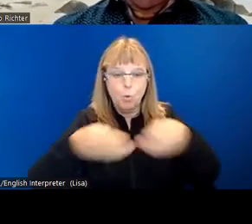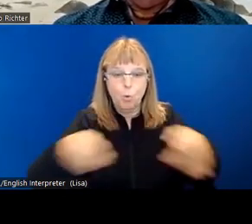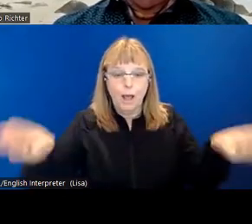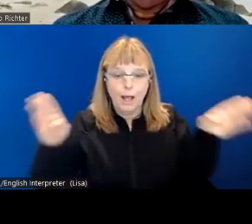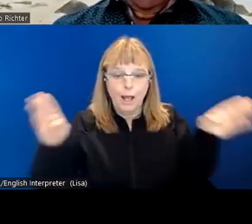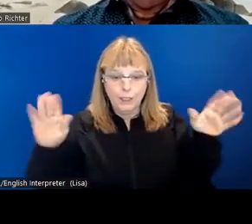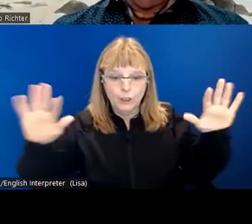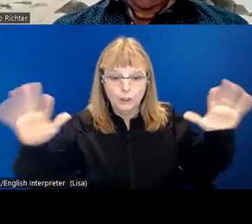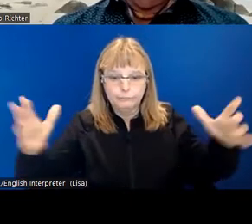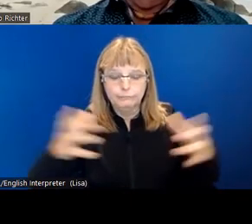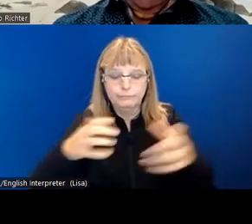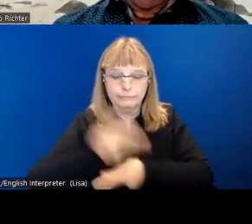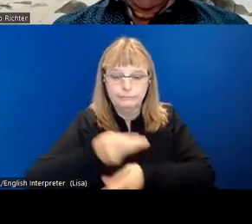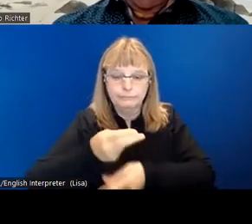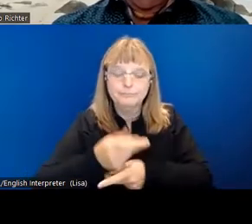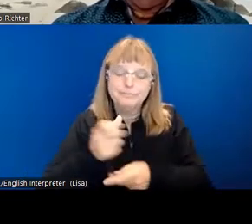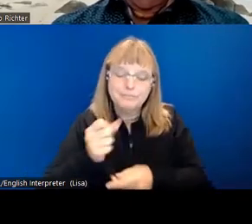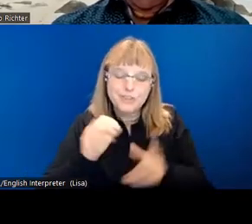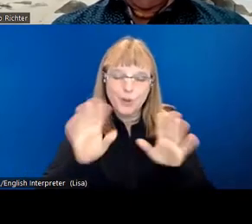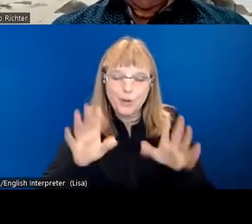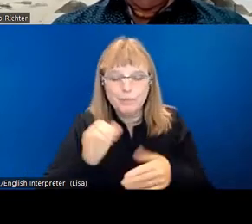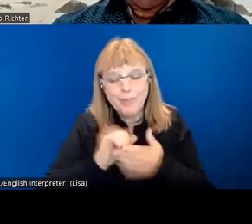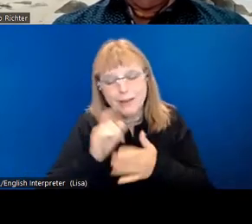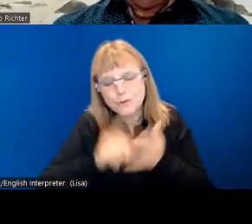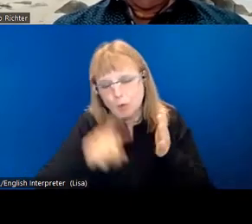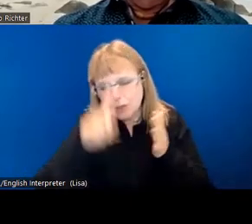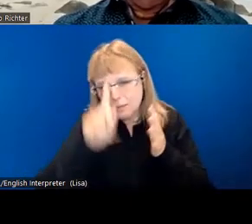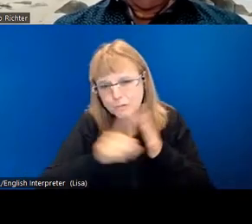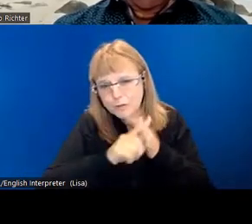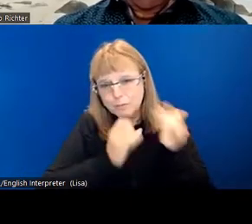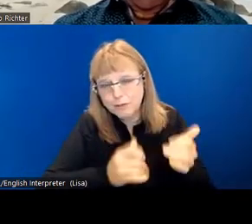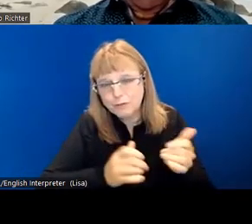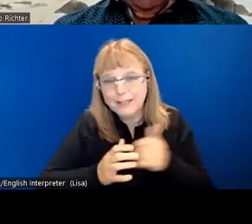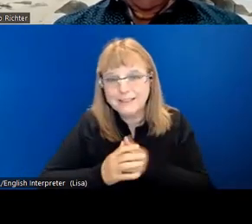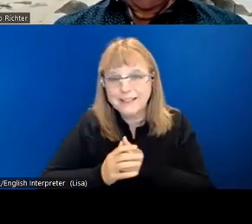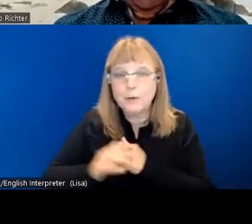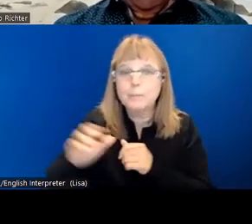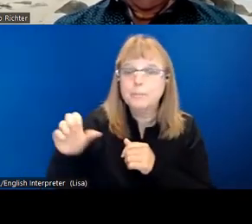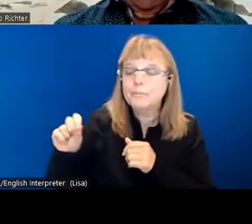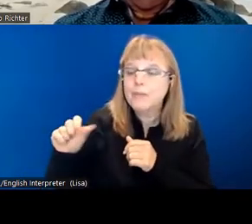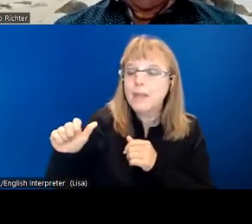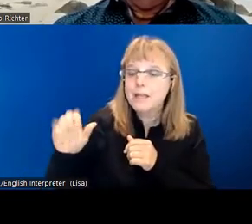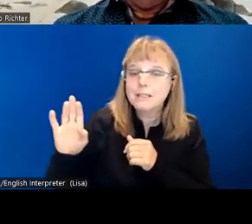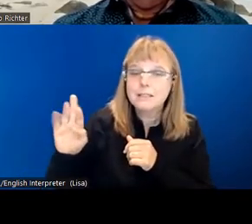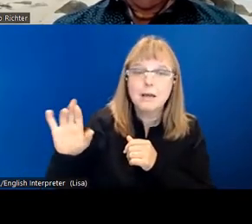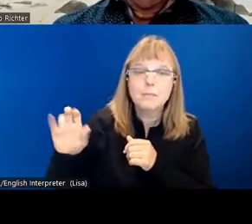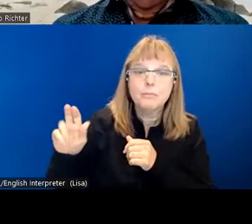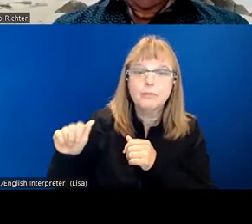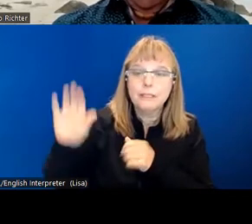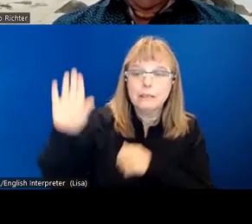So those are the things that spring to mind for me right now. Can I add one more thing, which is... Yes, as Shoshana was saying,